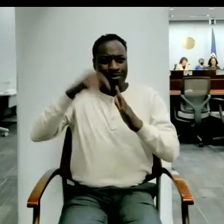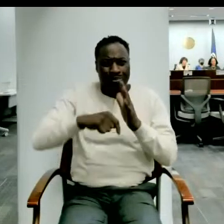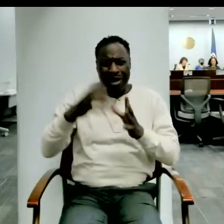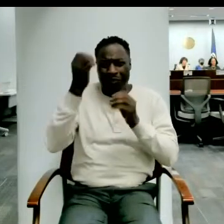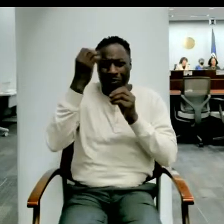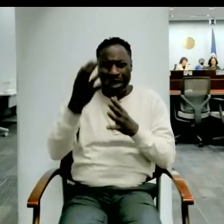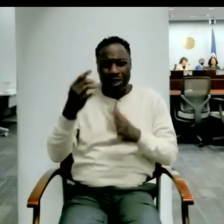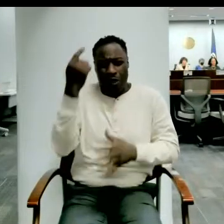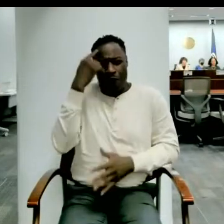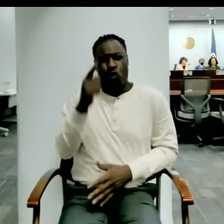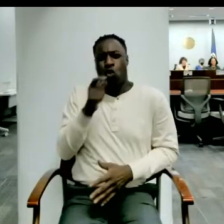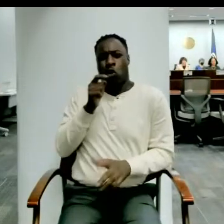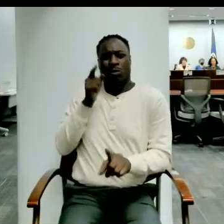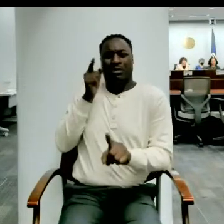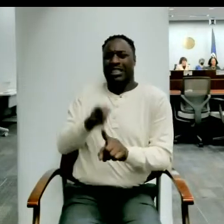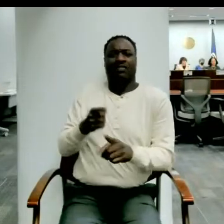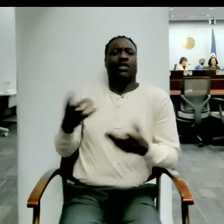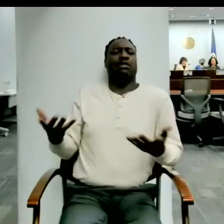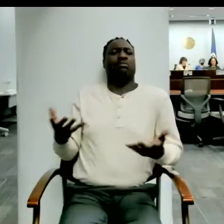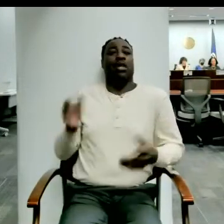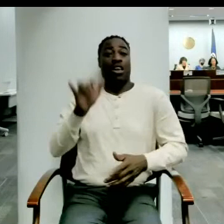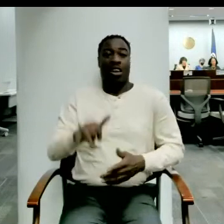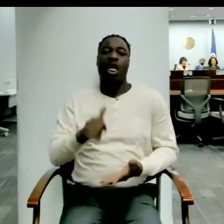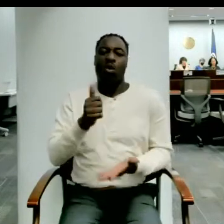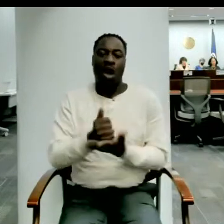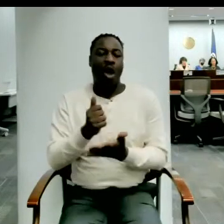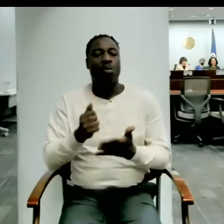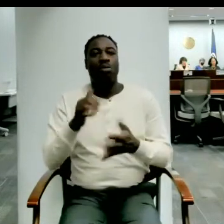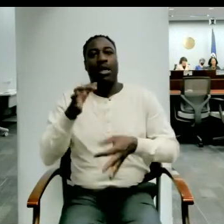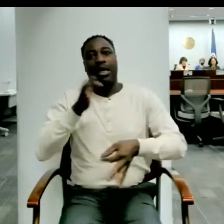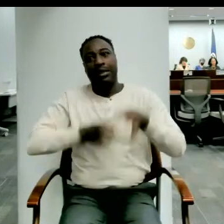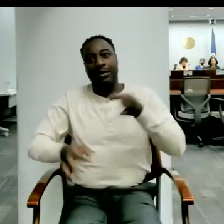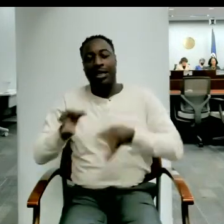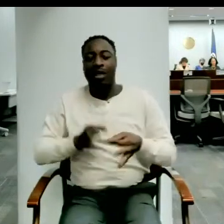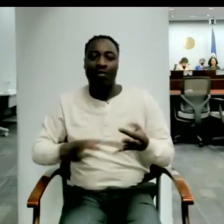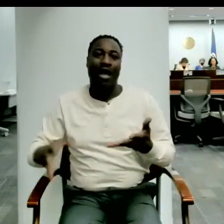tailored as opposed to putting it all, everything you got, put it on the table.